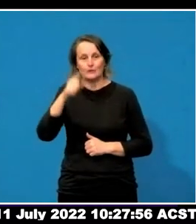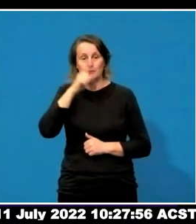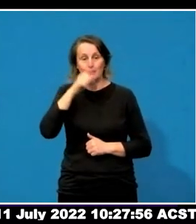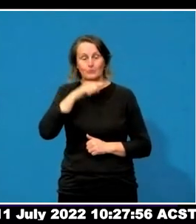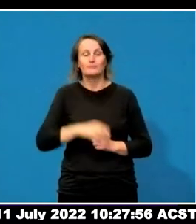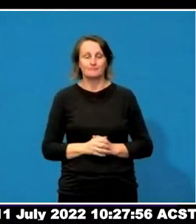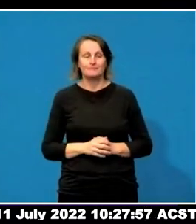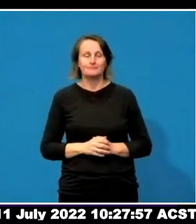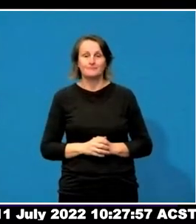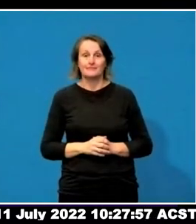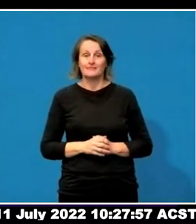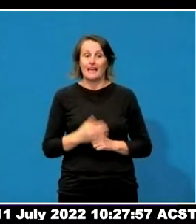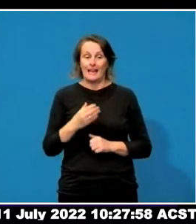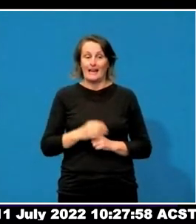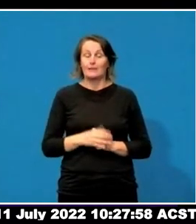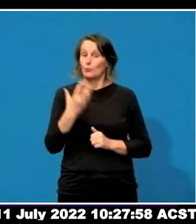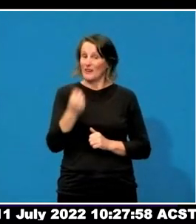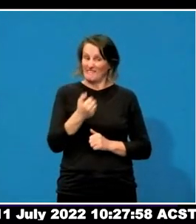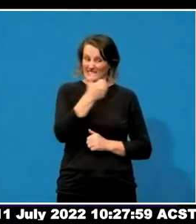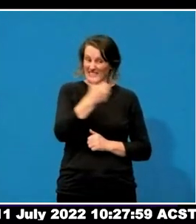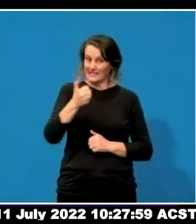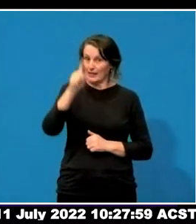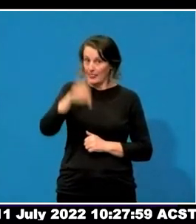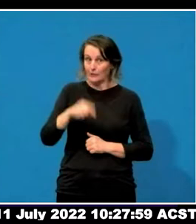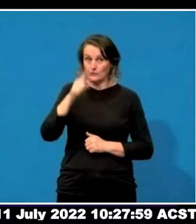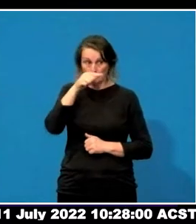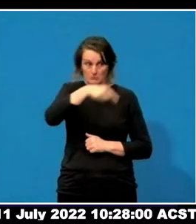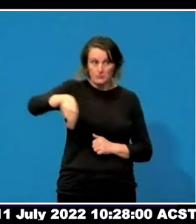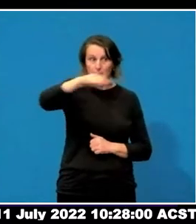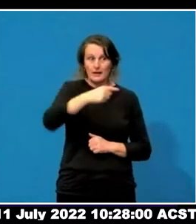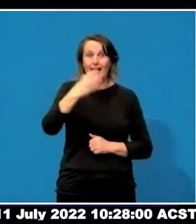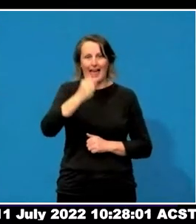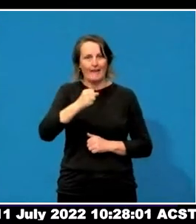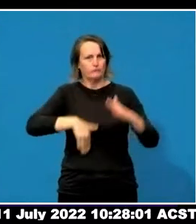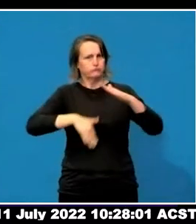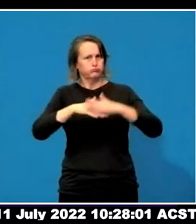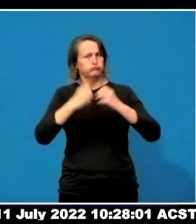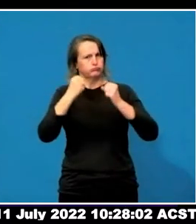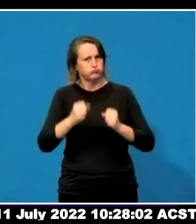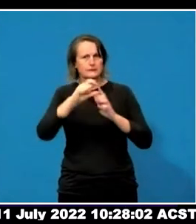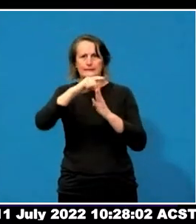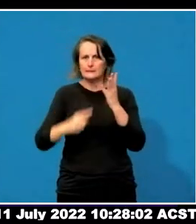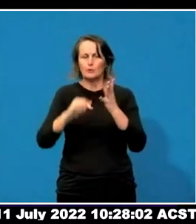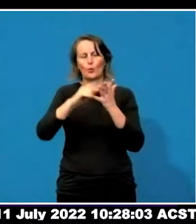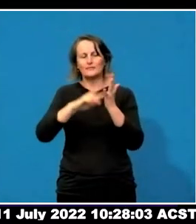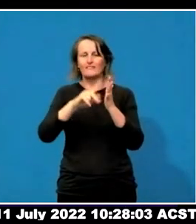Of the 66,000 First Nations people with a profound or severe disability, about 11 per